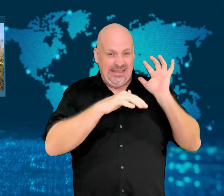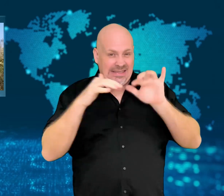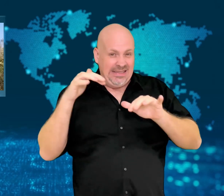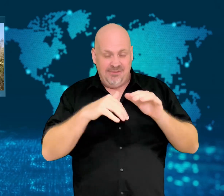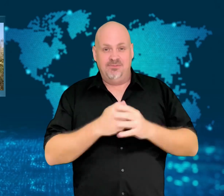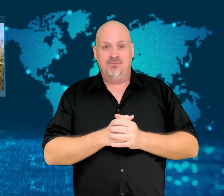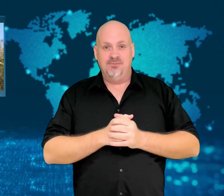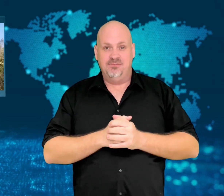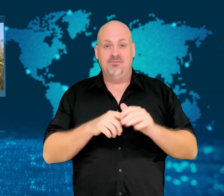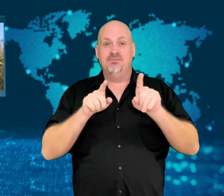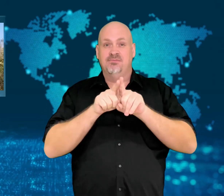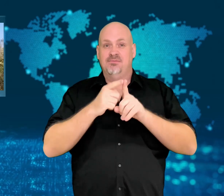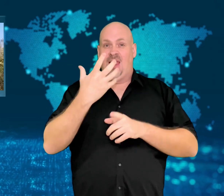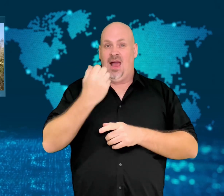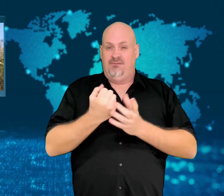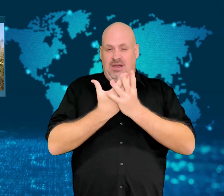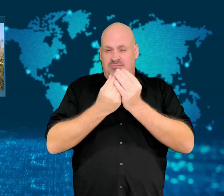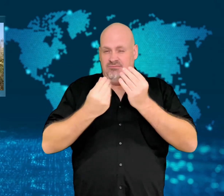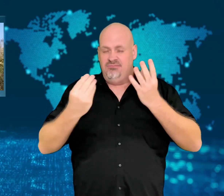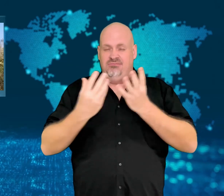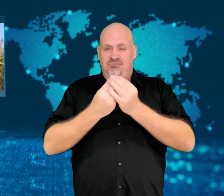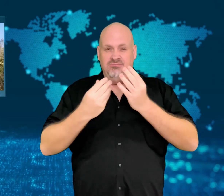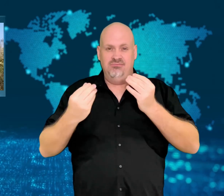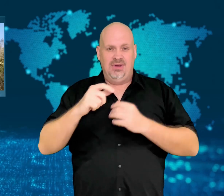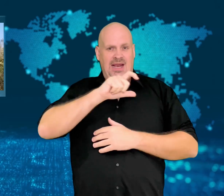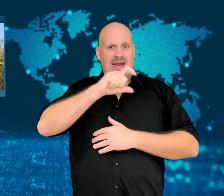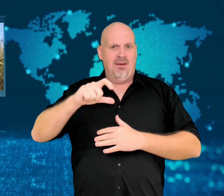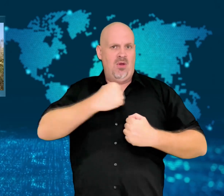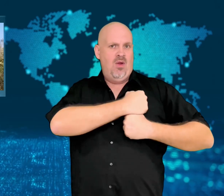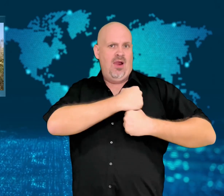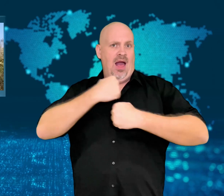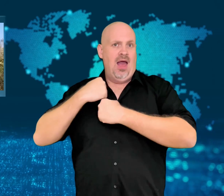and rescue operation.